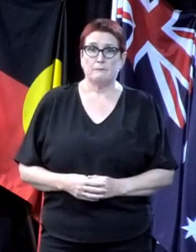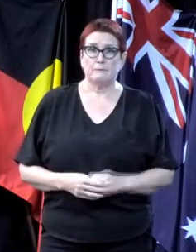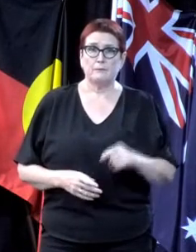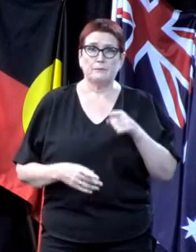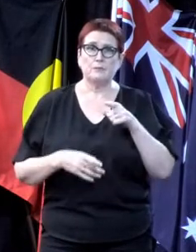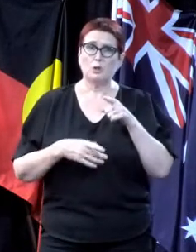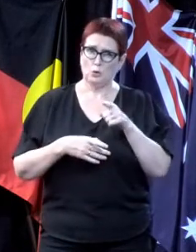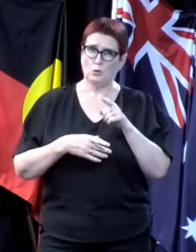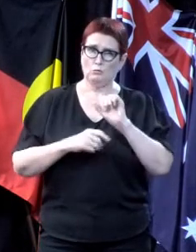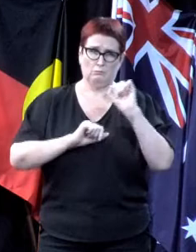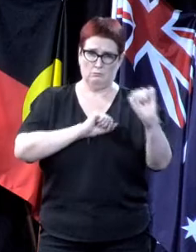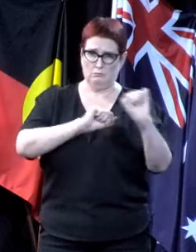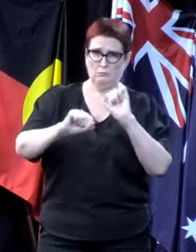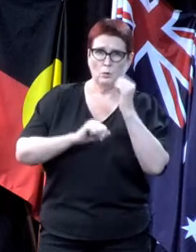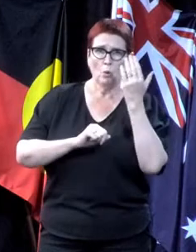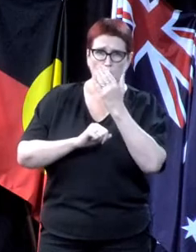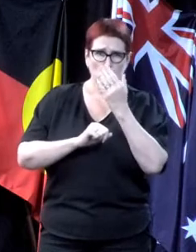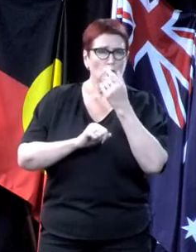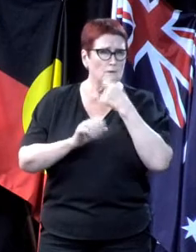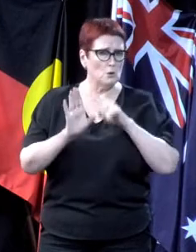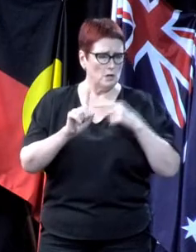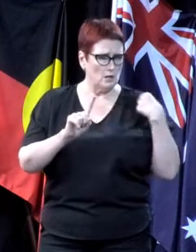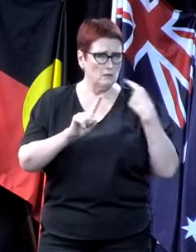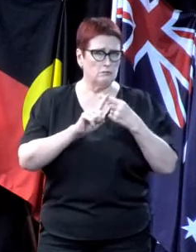for a number of years... A diminution of students